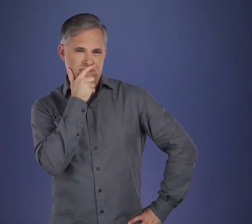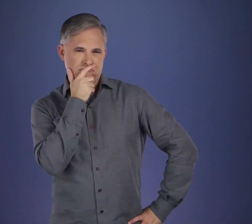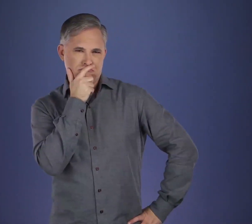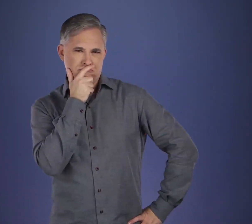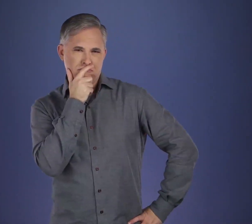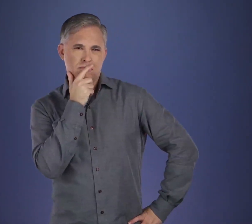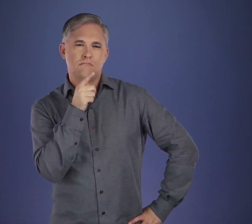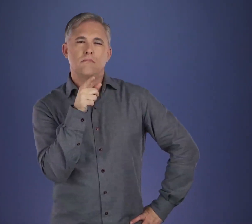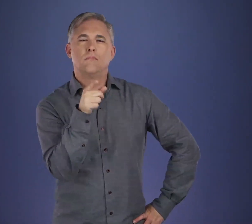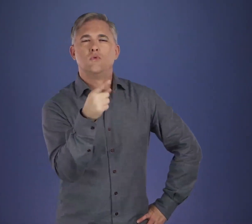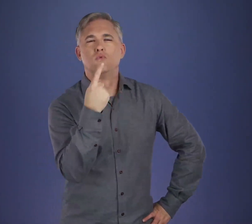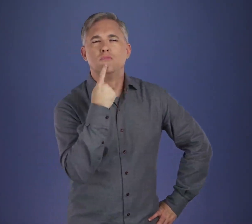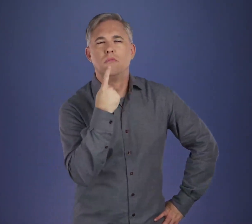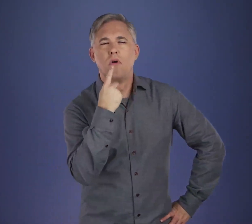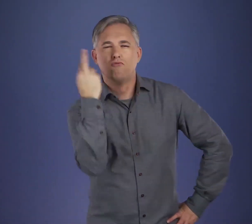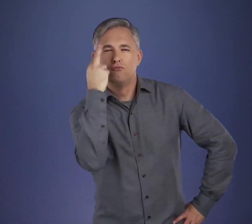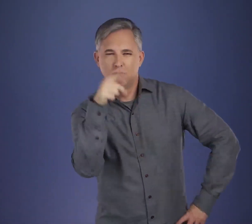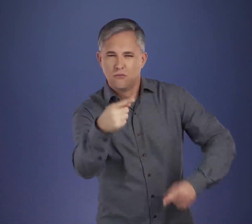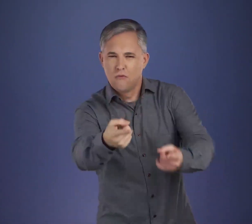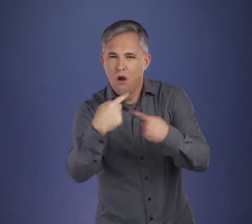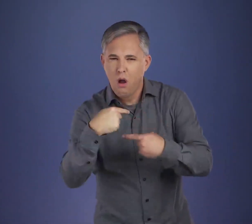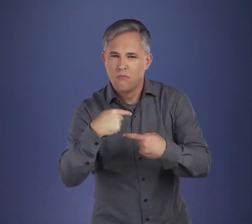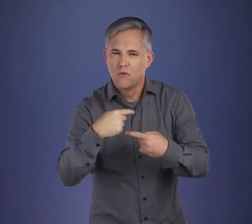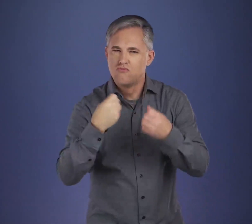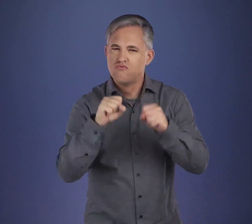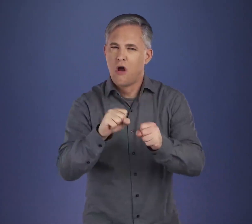is to try and help me and to help yourself?’